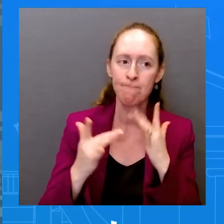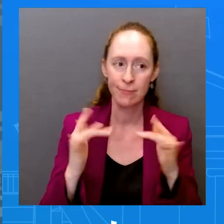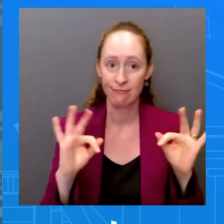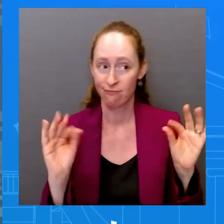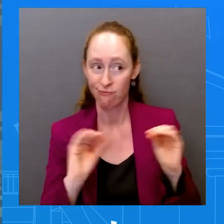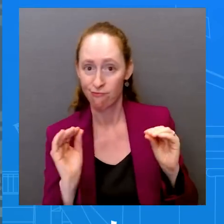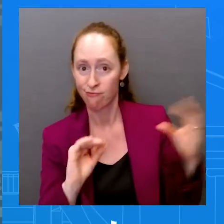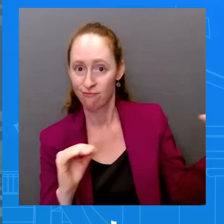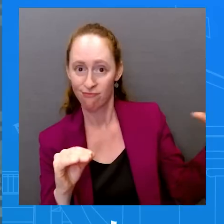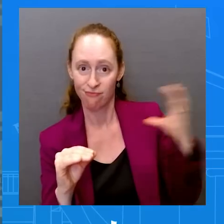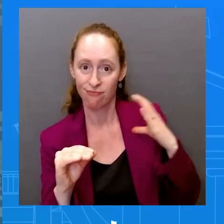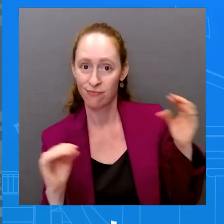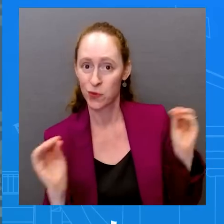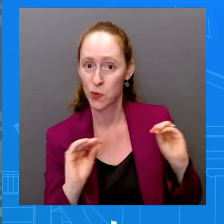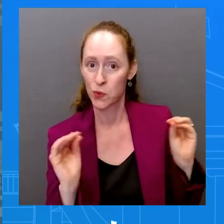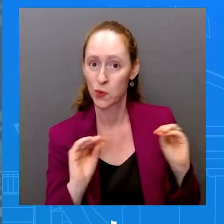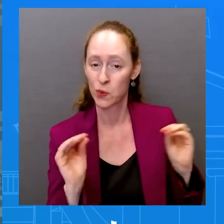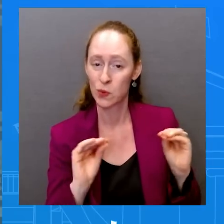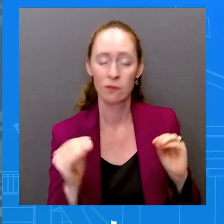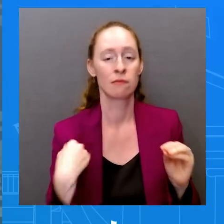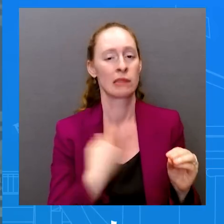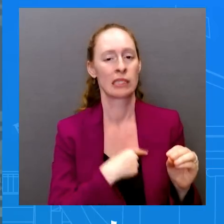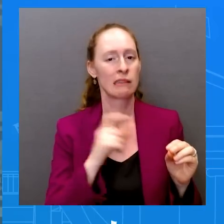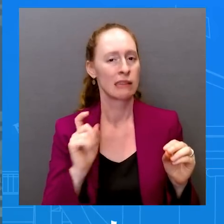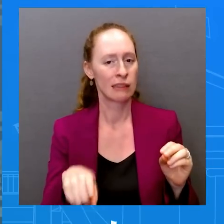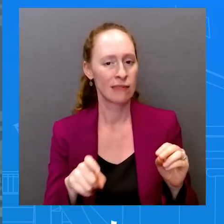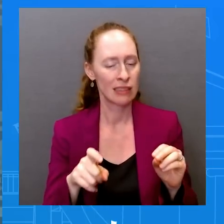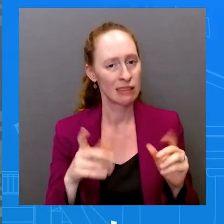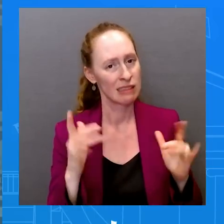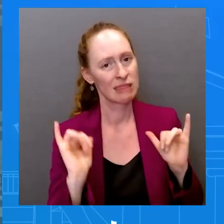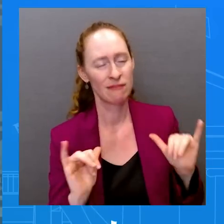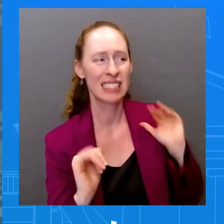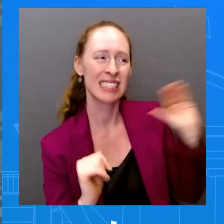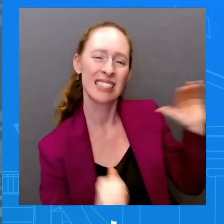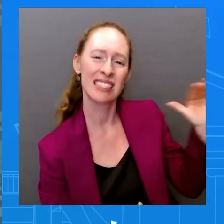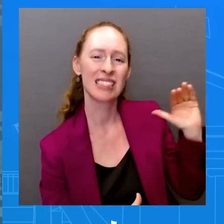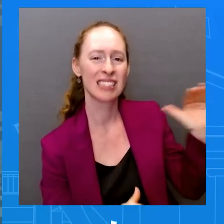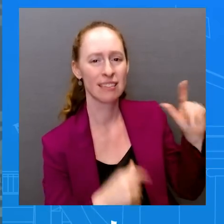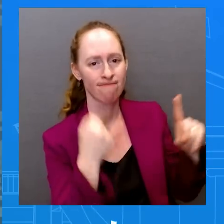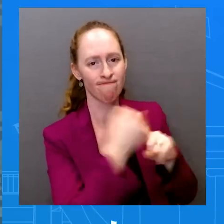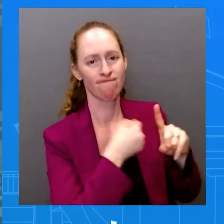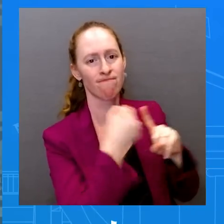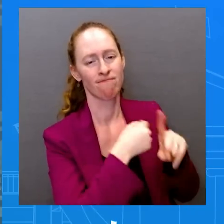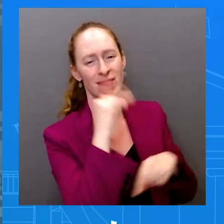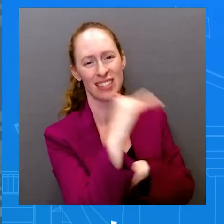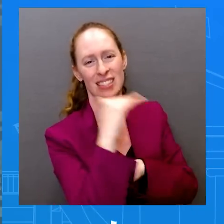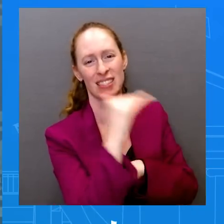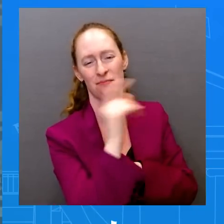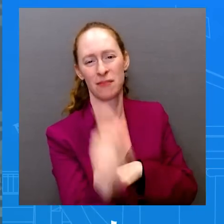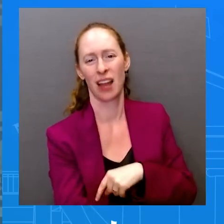we need Congress to fund the COVID -- you know, the COVID response funds that we have asked for --